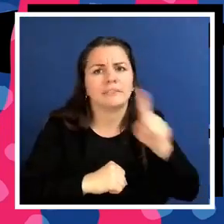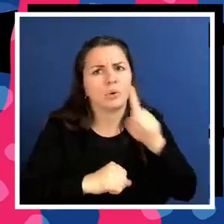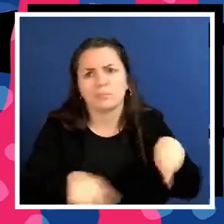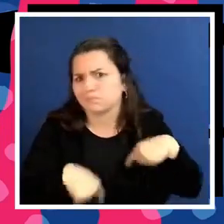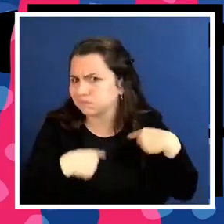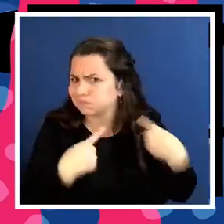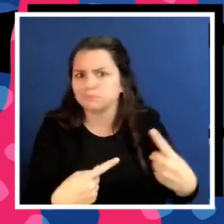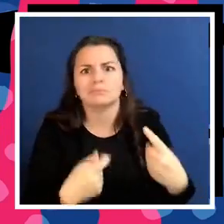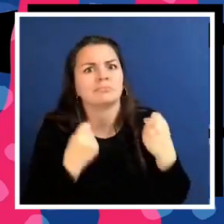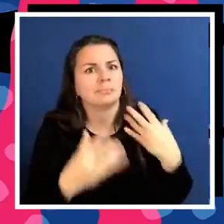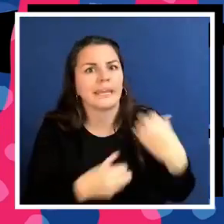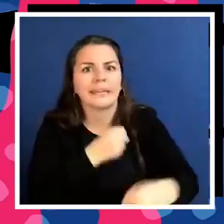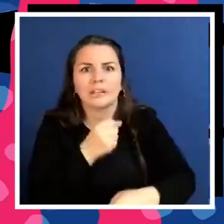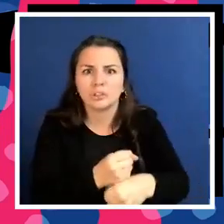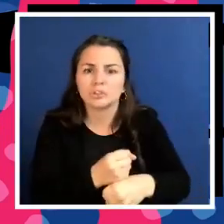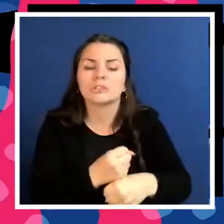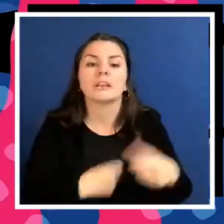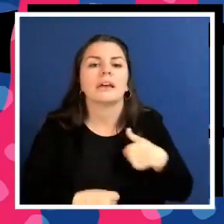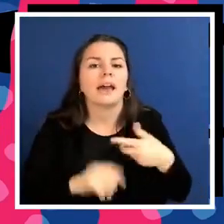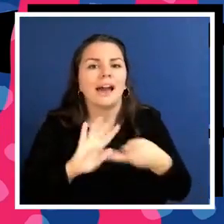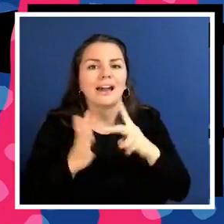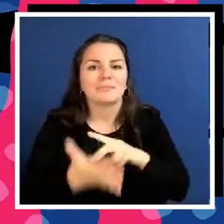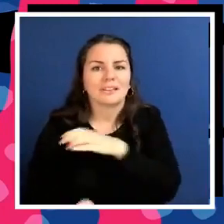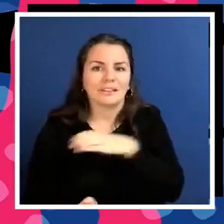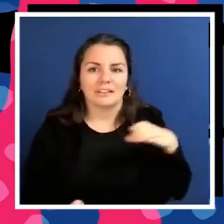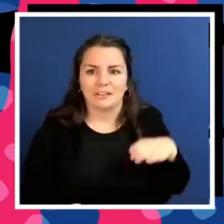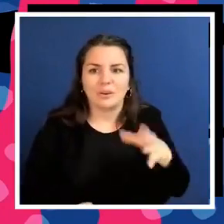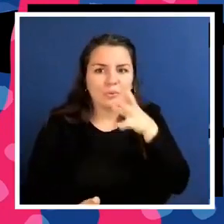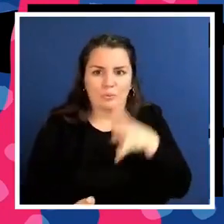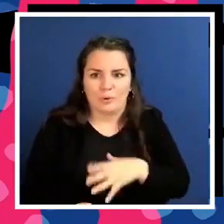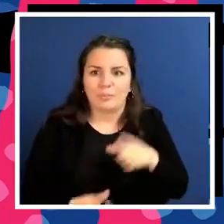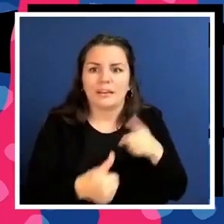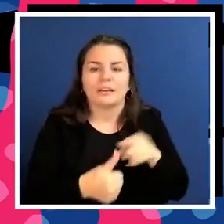TAKE SOON. MELISSA, BEFORE WE HEAR FROM THE VICE PRESIDENT WE ARE